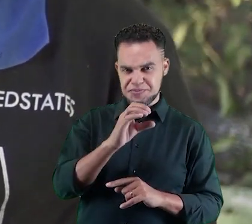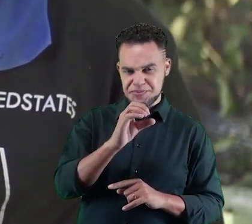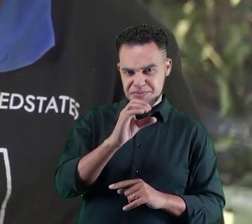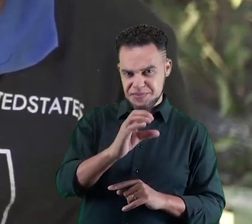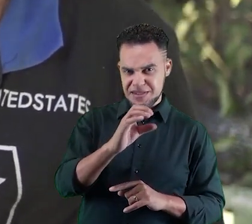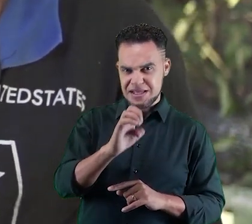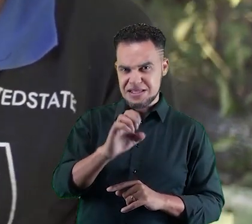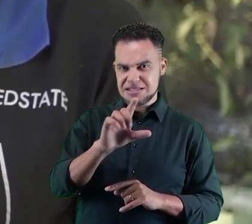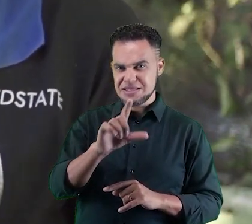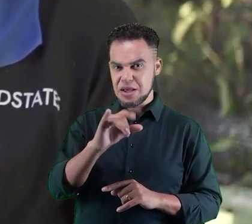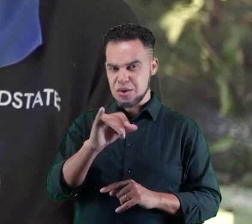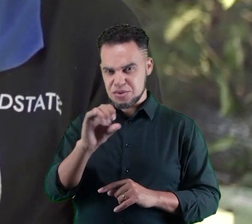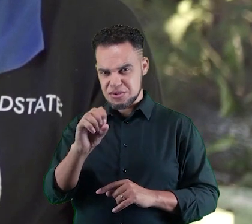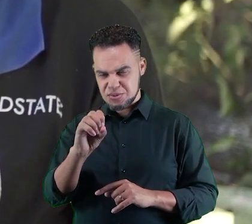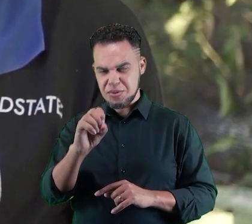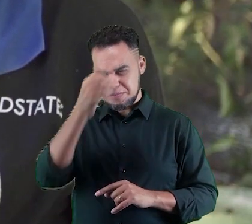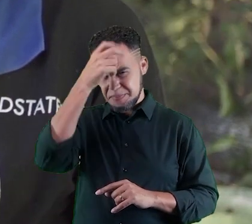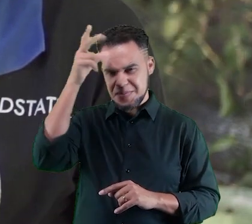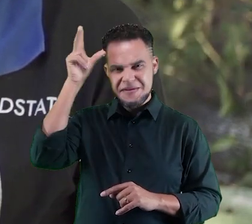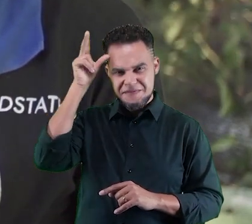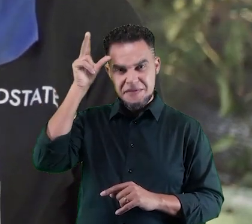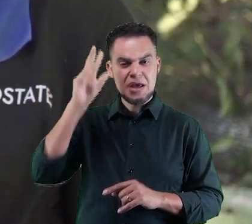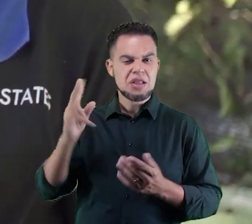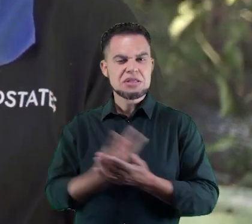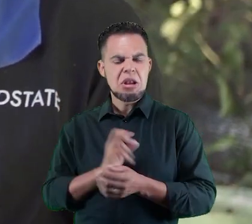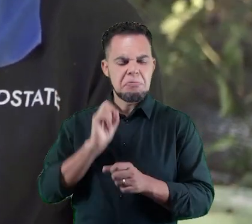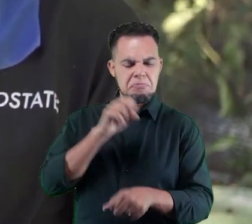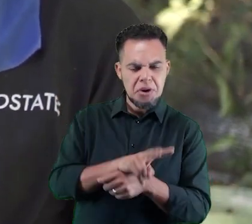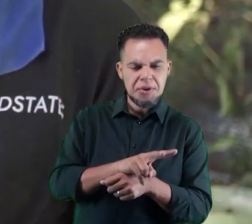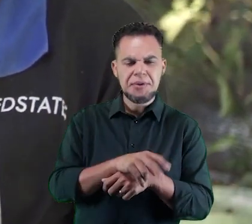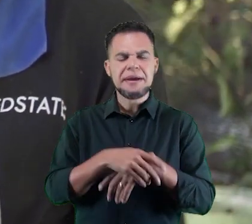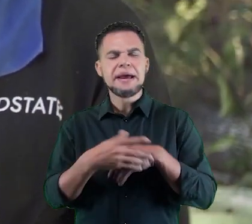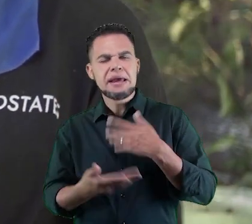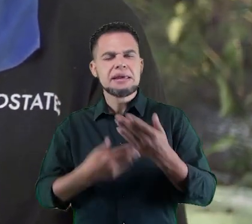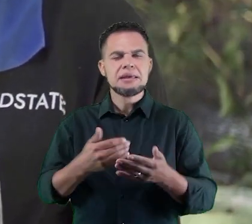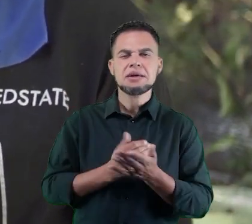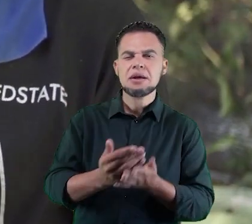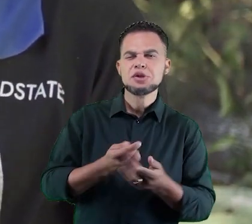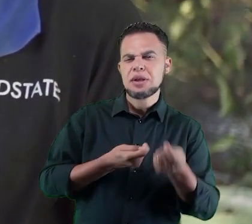Dr. Celso, Mayor Celso, because Mayor Parro went out, Celso came in,